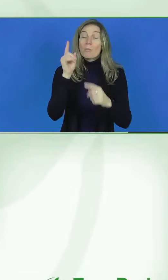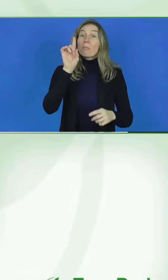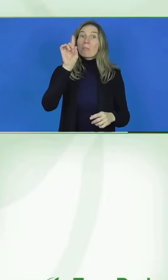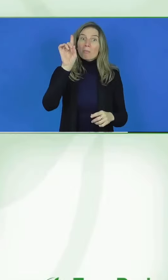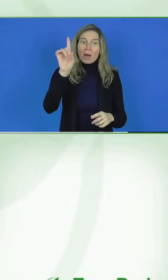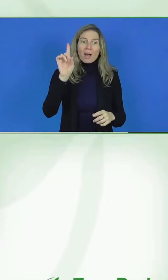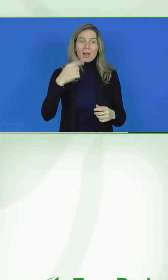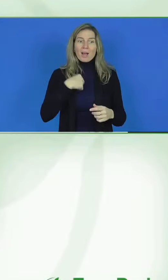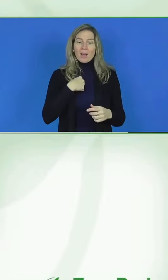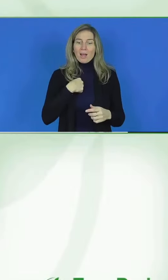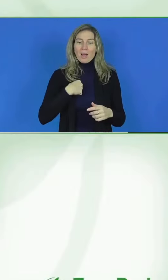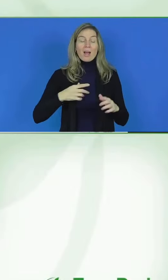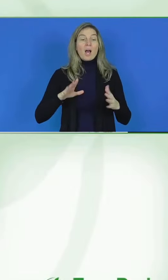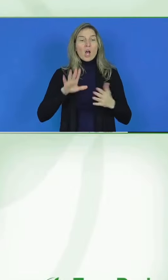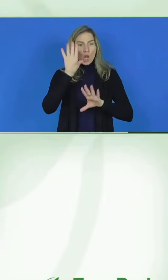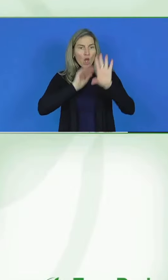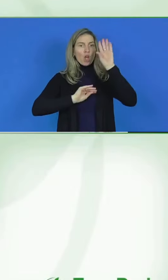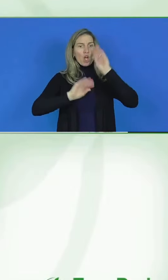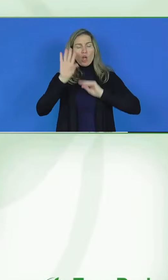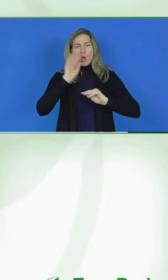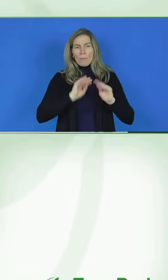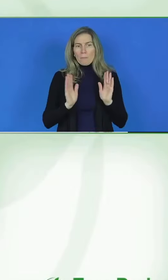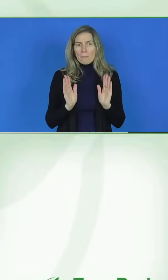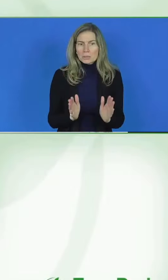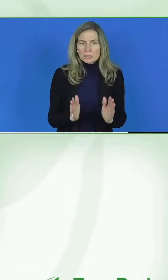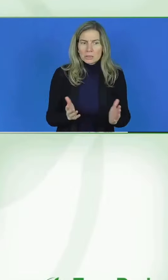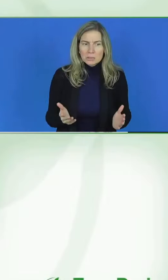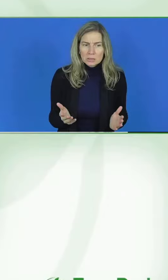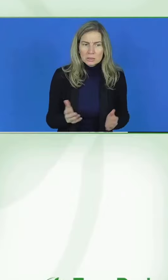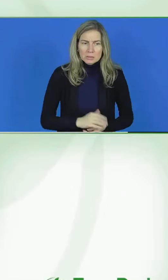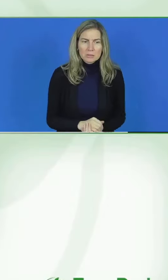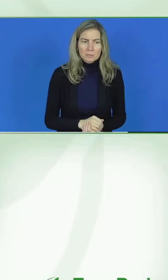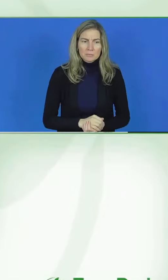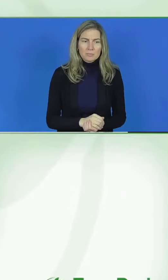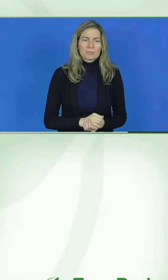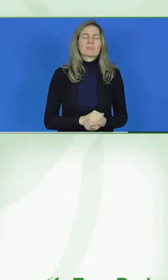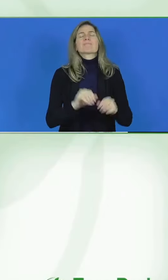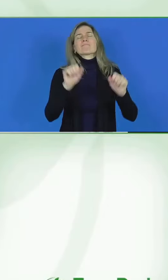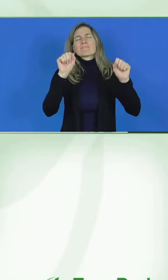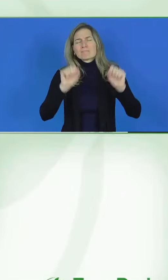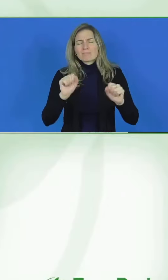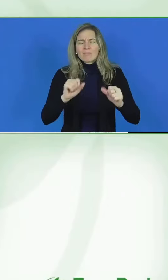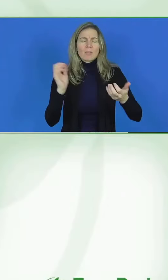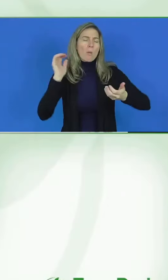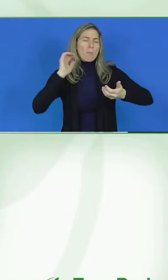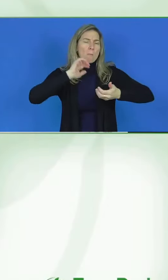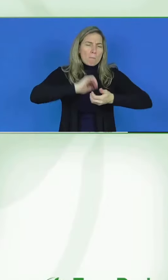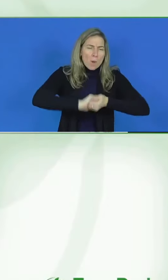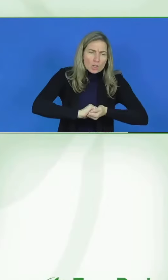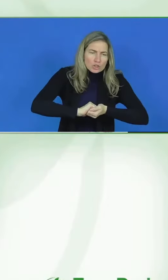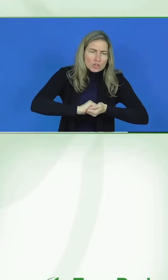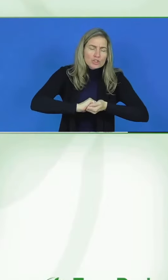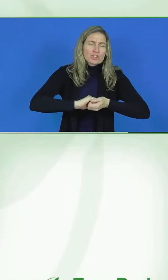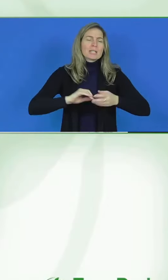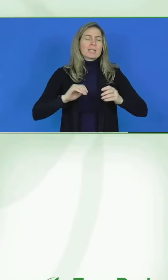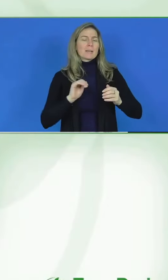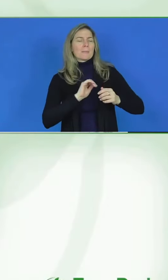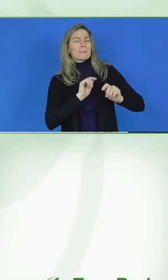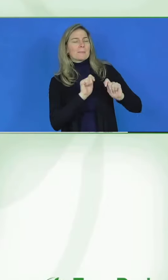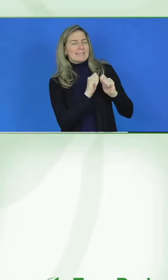The strategy also says we should drive partnership teamwork and facilitation and be mindful of trauma.